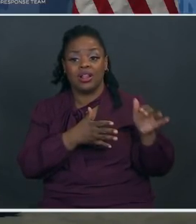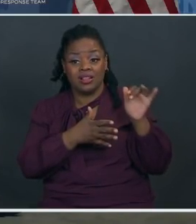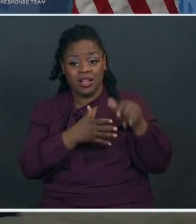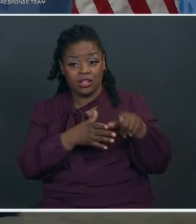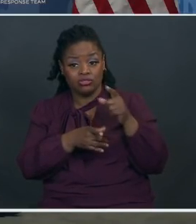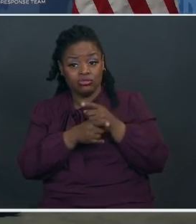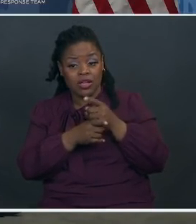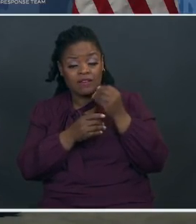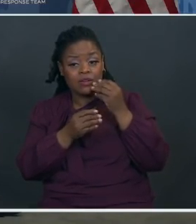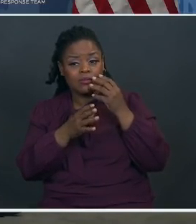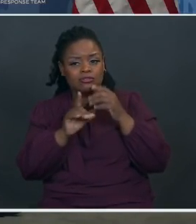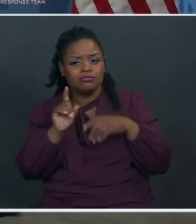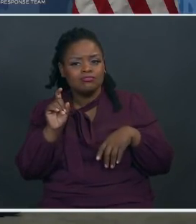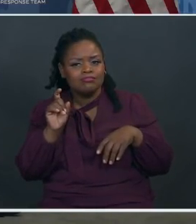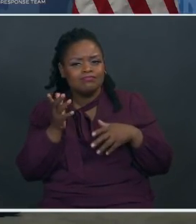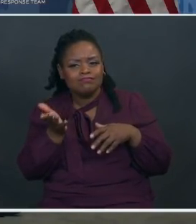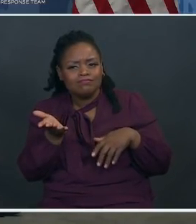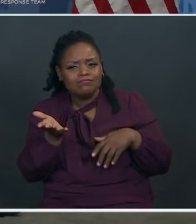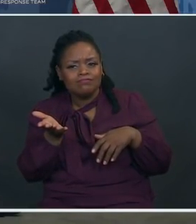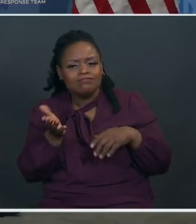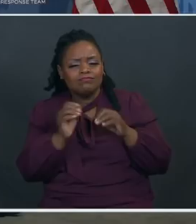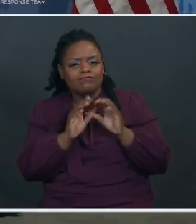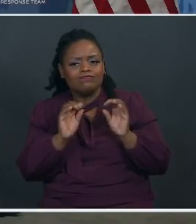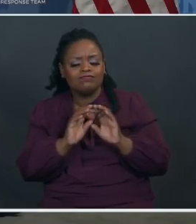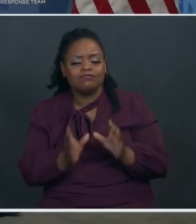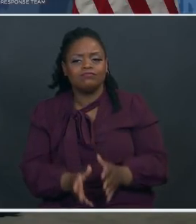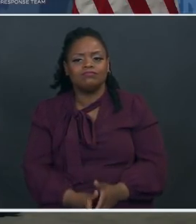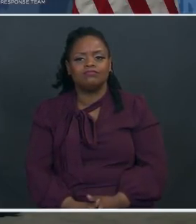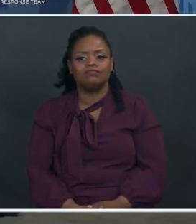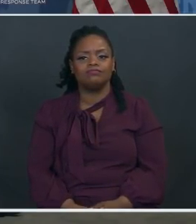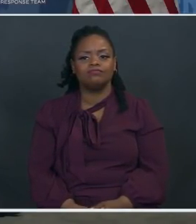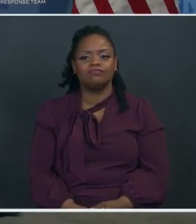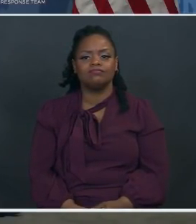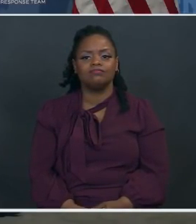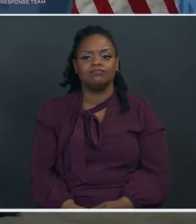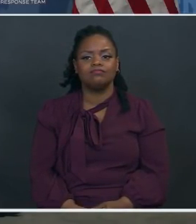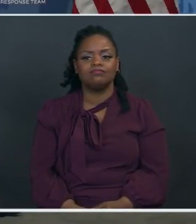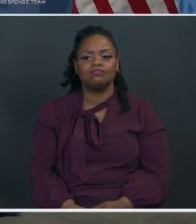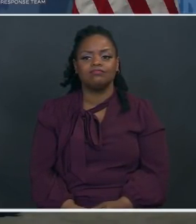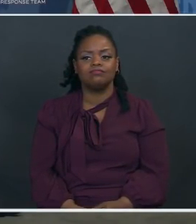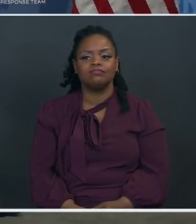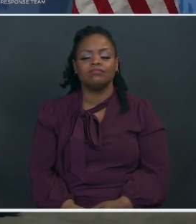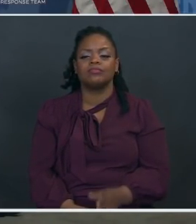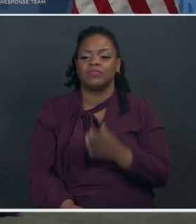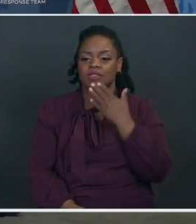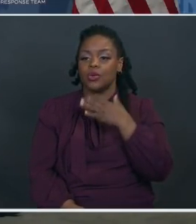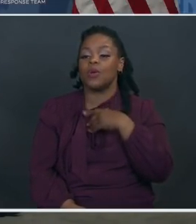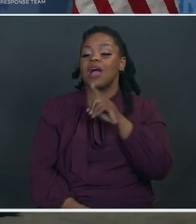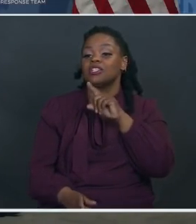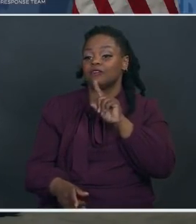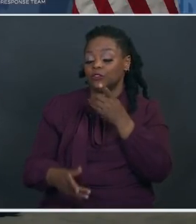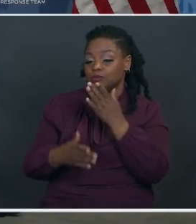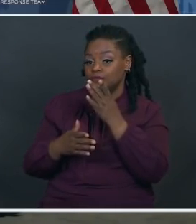what is the accurate picture? Mr. Zients: Thank you, Sheryl. I'll take the first question and then I'll turn it over to Dr. Walensky.